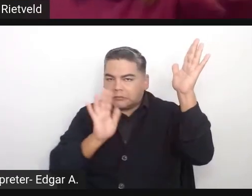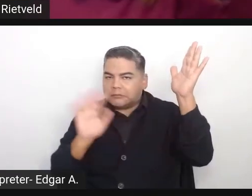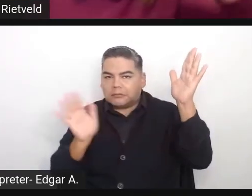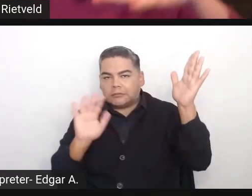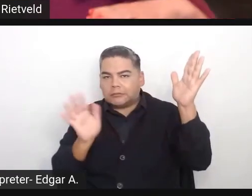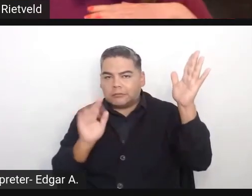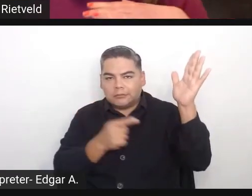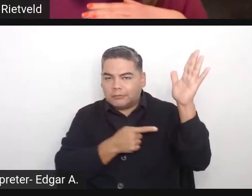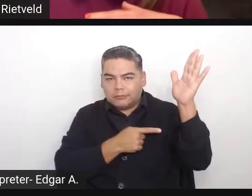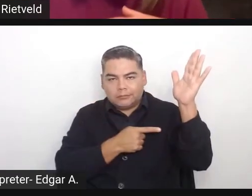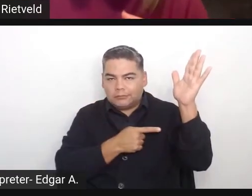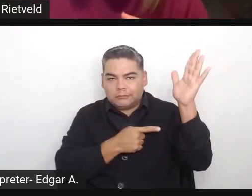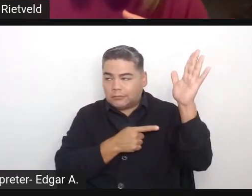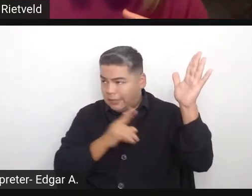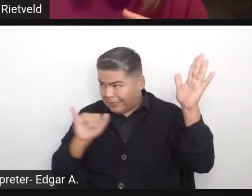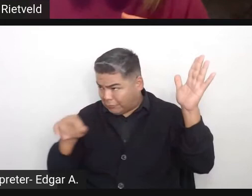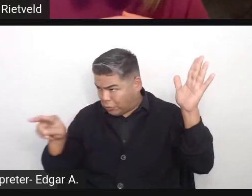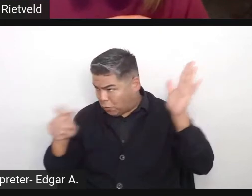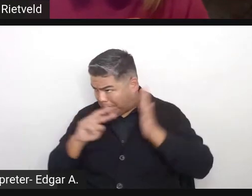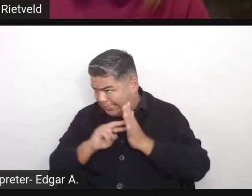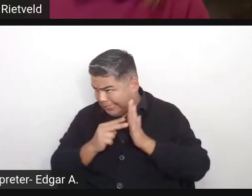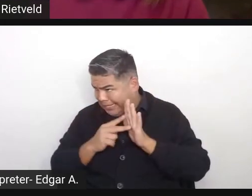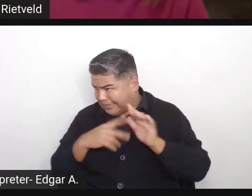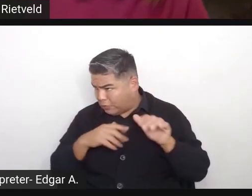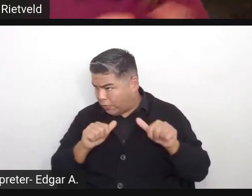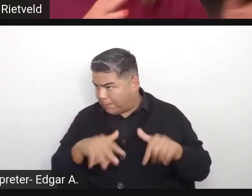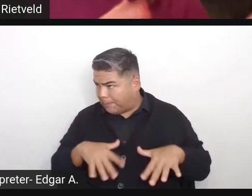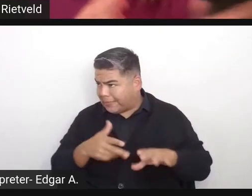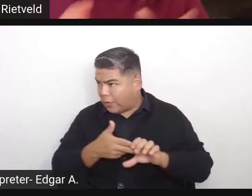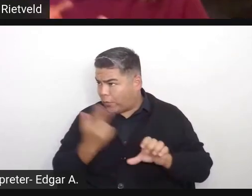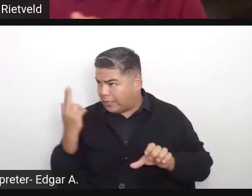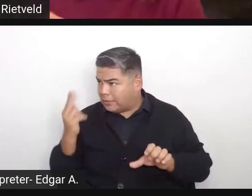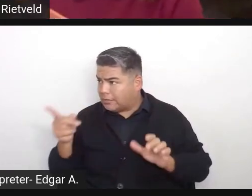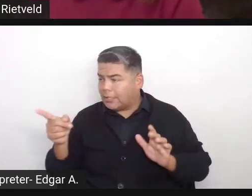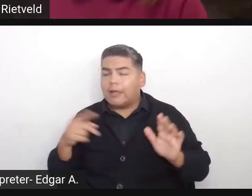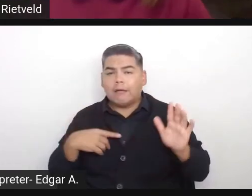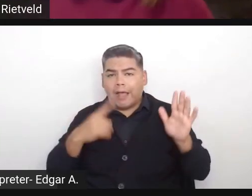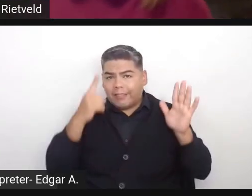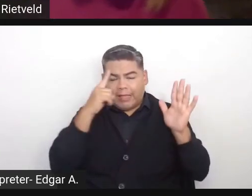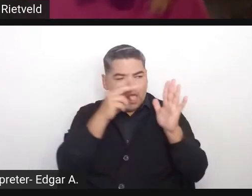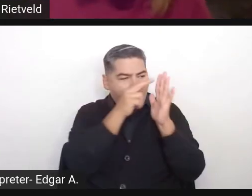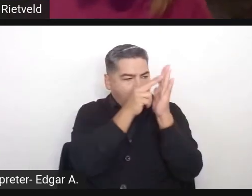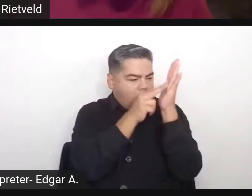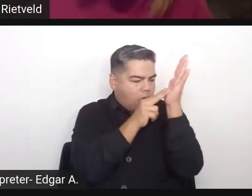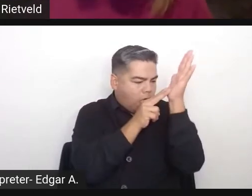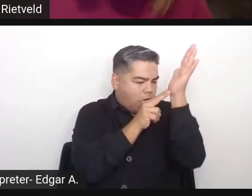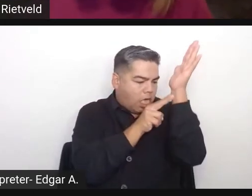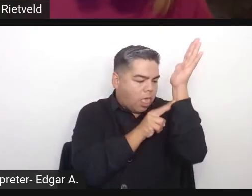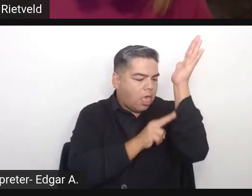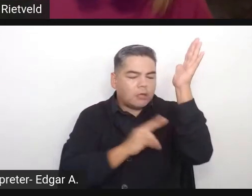That's what you mean with fatigue? I think doing it in steps makes it easier